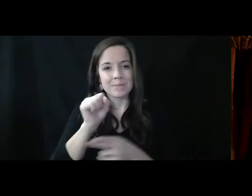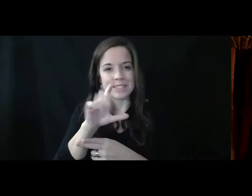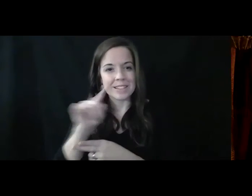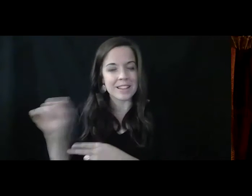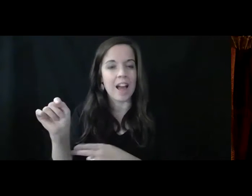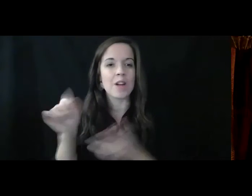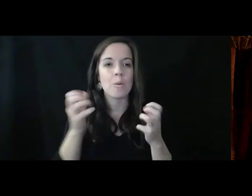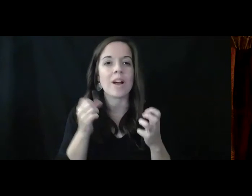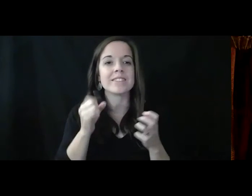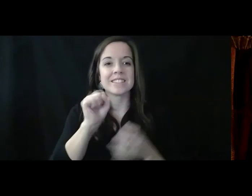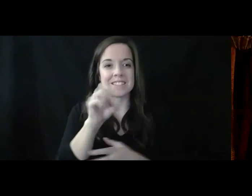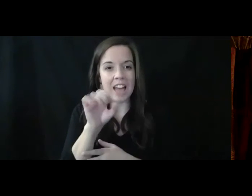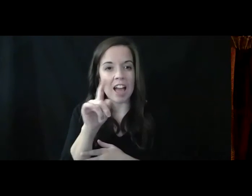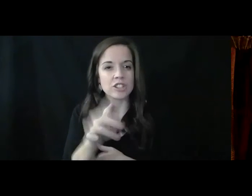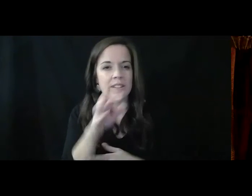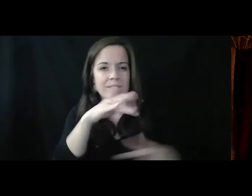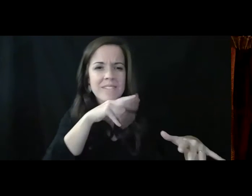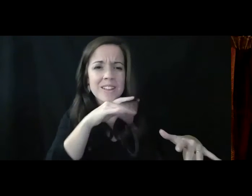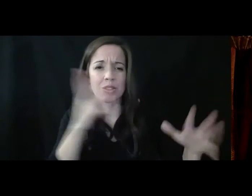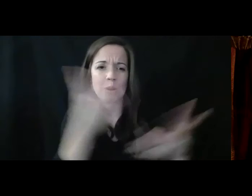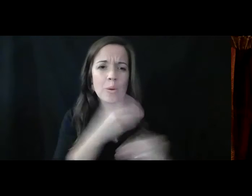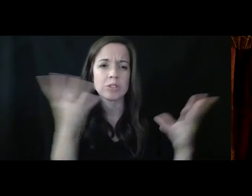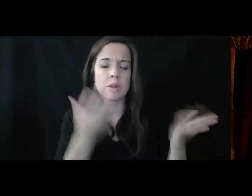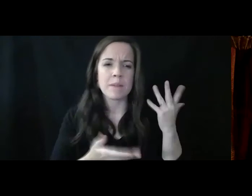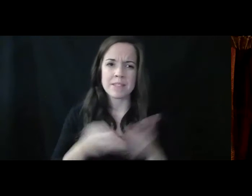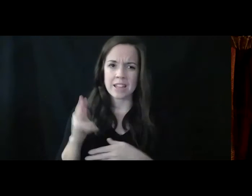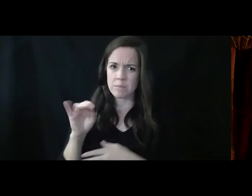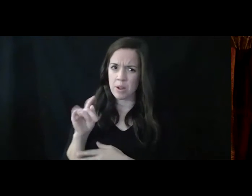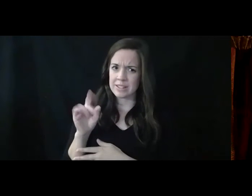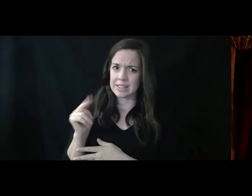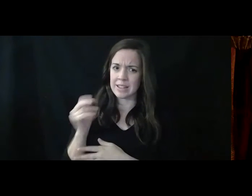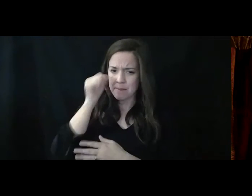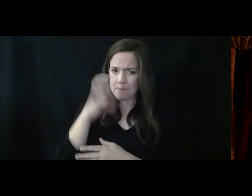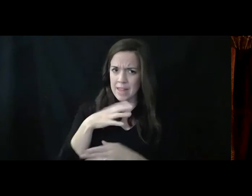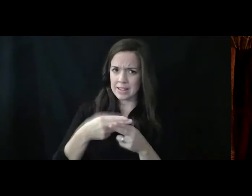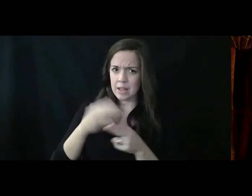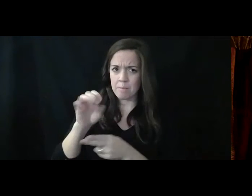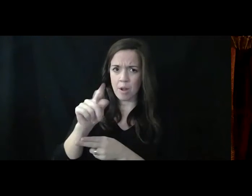or maybe that’s a martini // a man named Martin a man named // who knows what